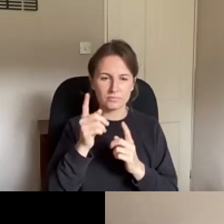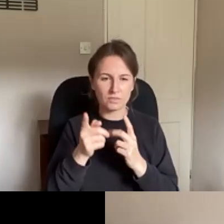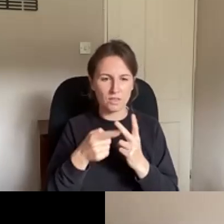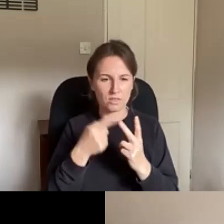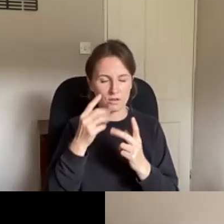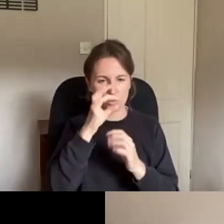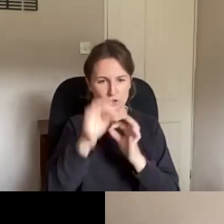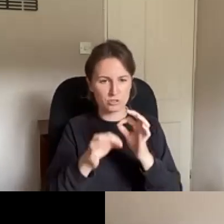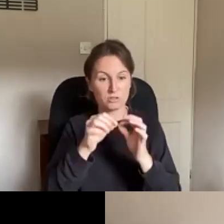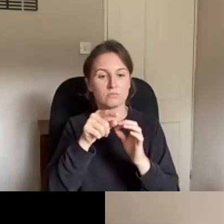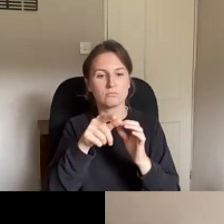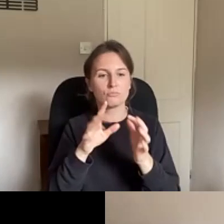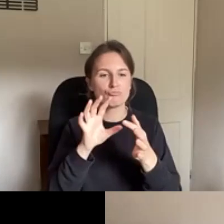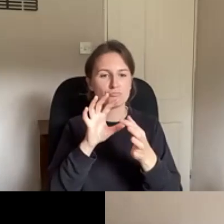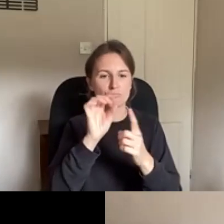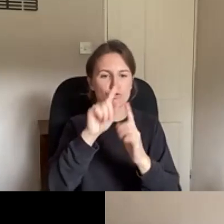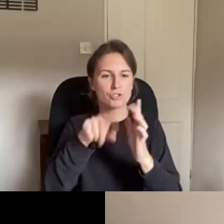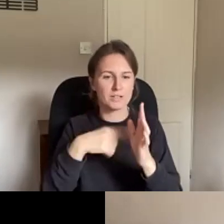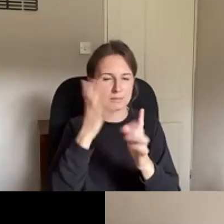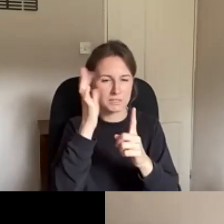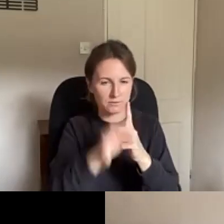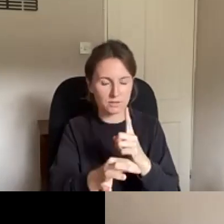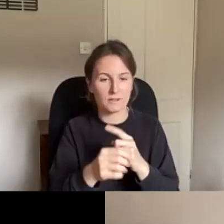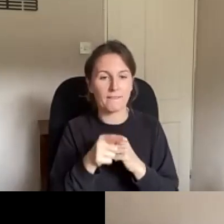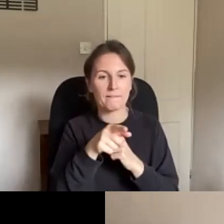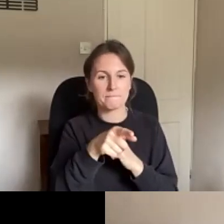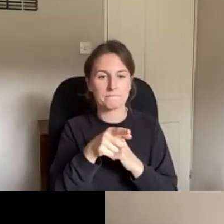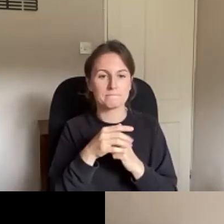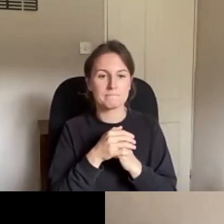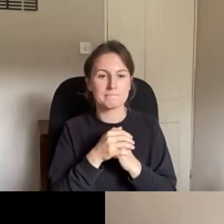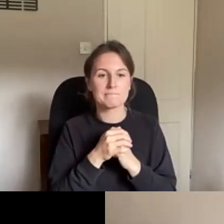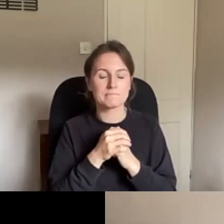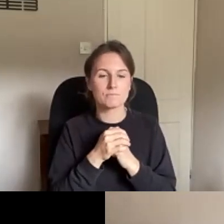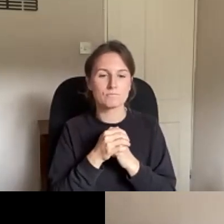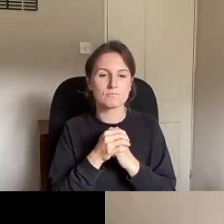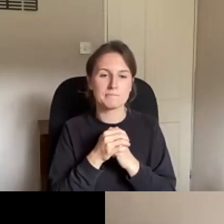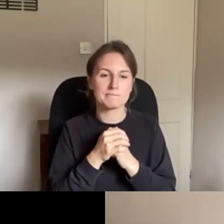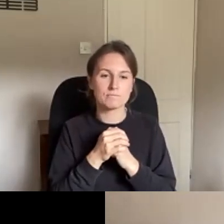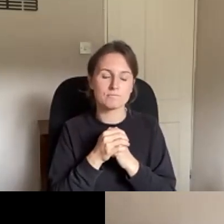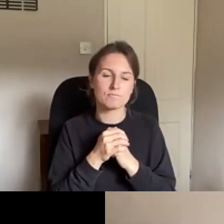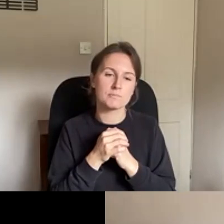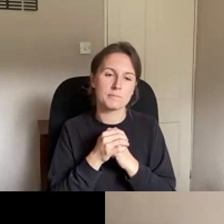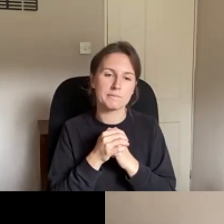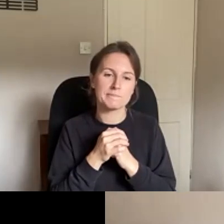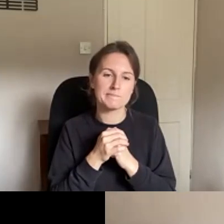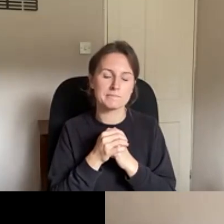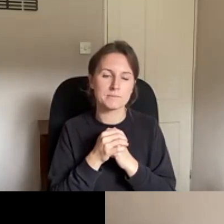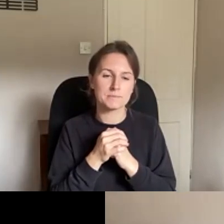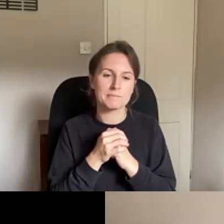"I make short subtitled artist videos which can be multilingual and shared with small audiences with immersive in real-life stimuli